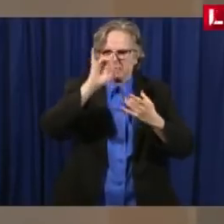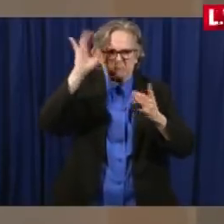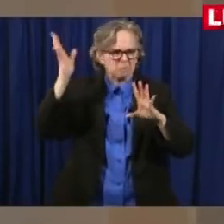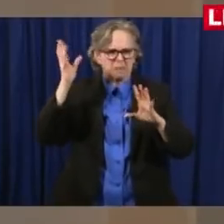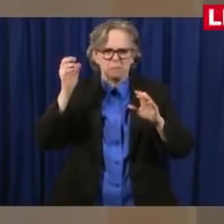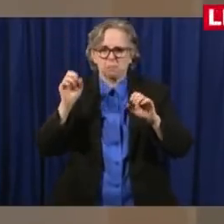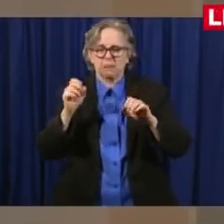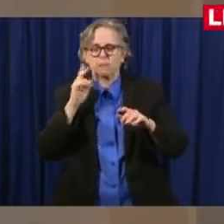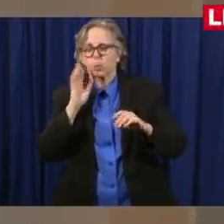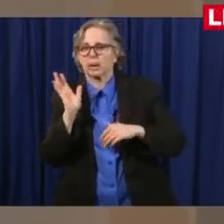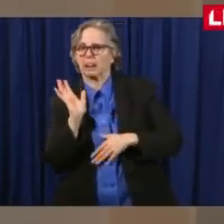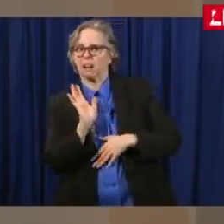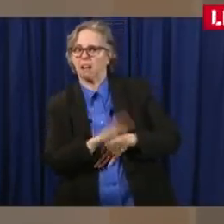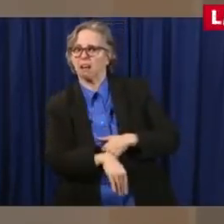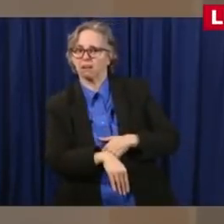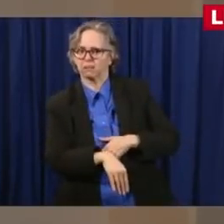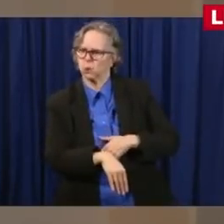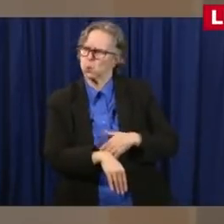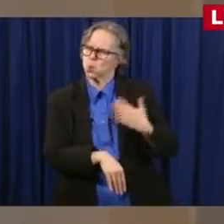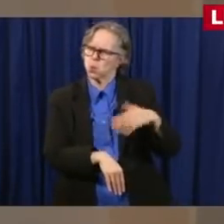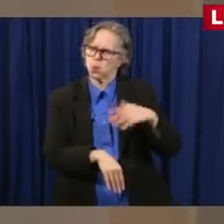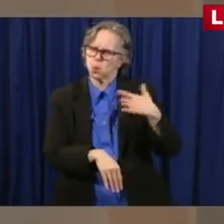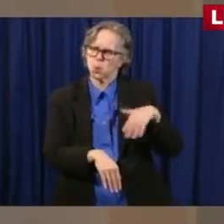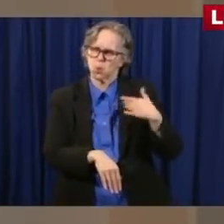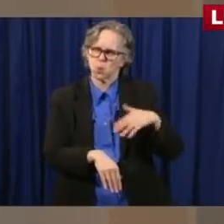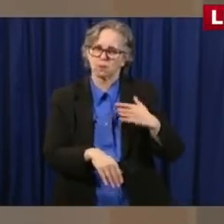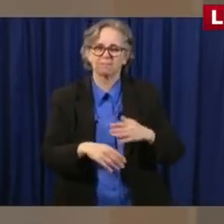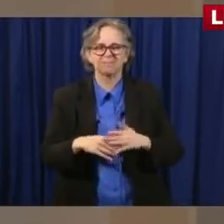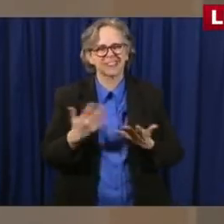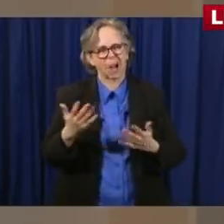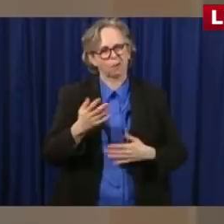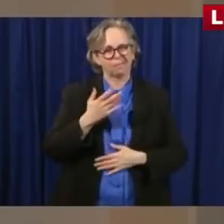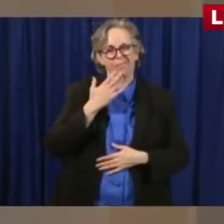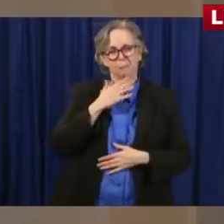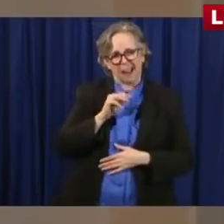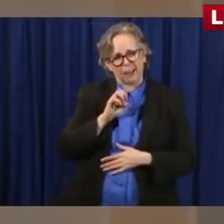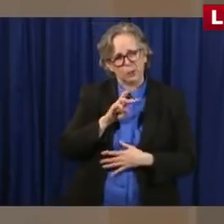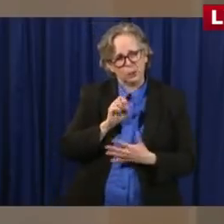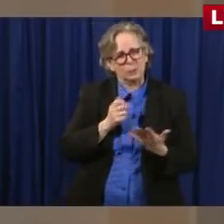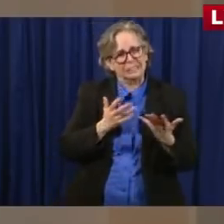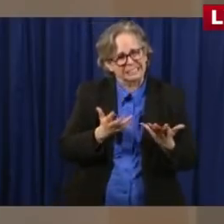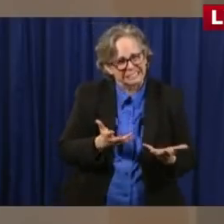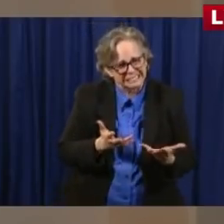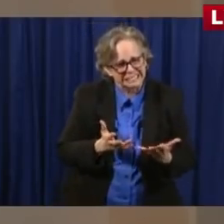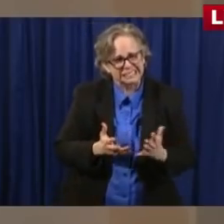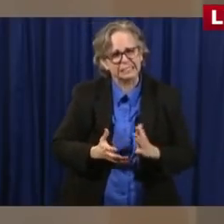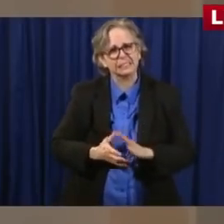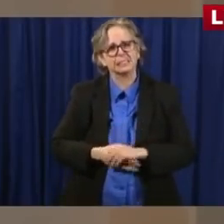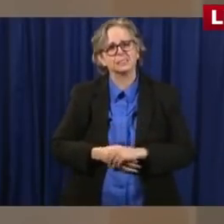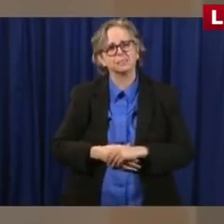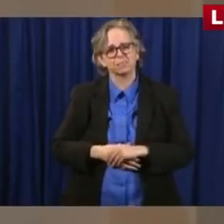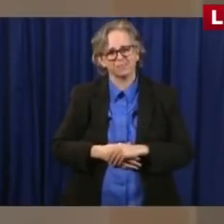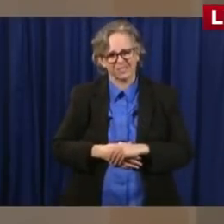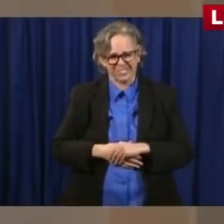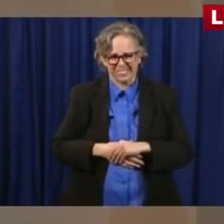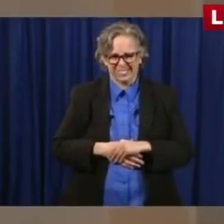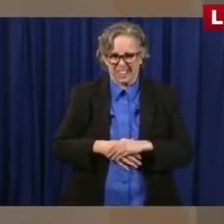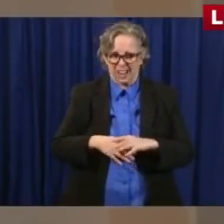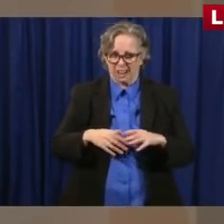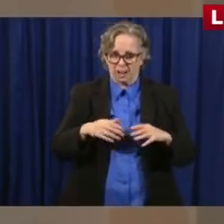WE HAVE AVOIDED THE CATASTROPHIC SCENARIOS WE WOULD HAVE EXPERIENCED WITHOUT THOSE ACTIONS TAKING PLACE.